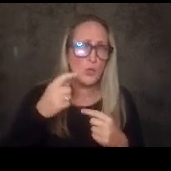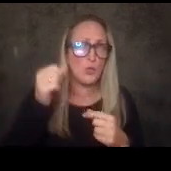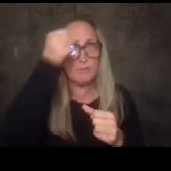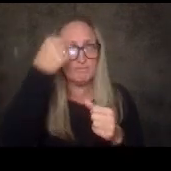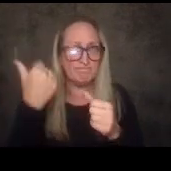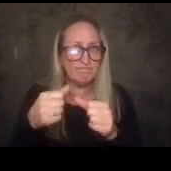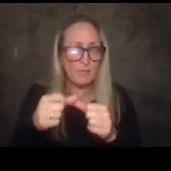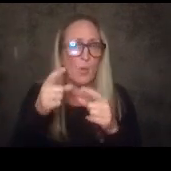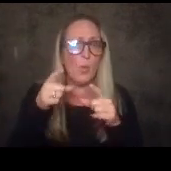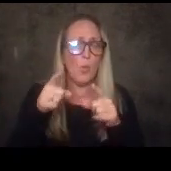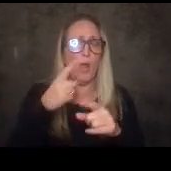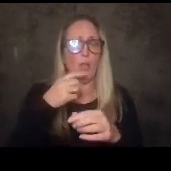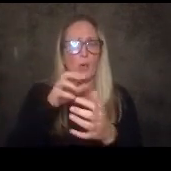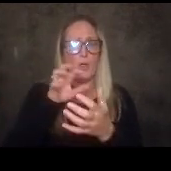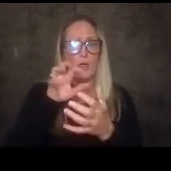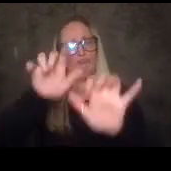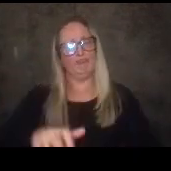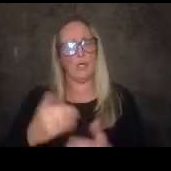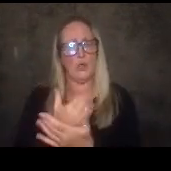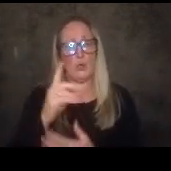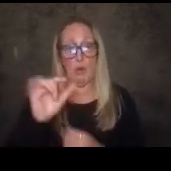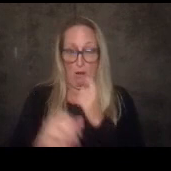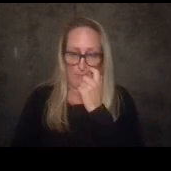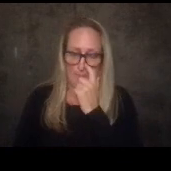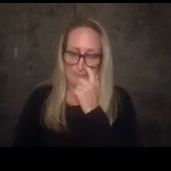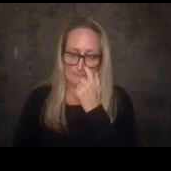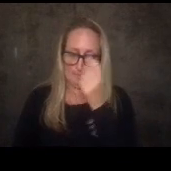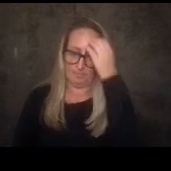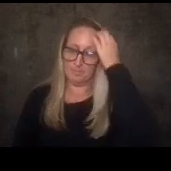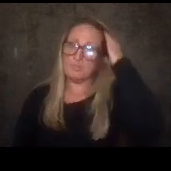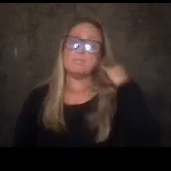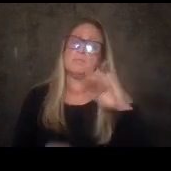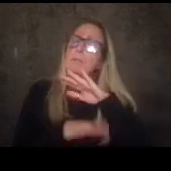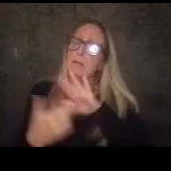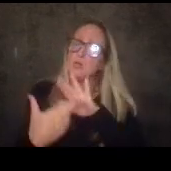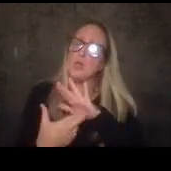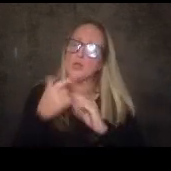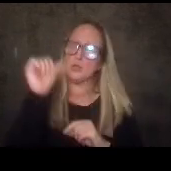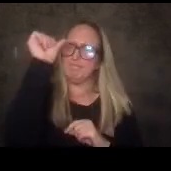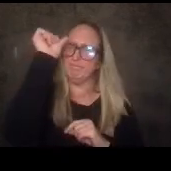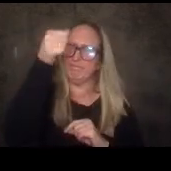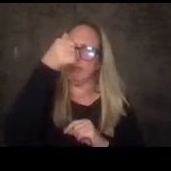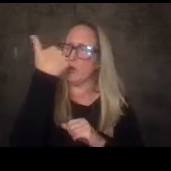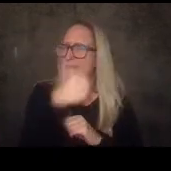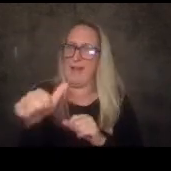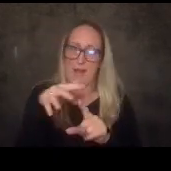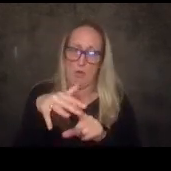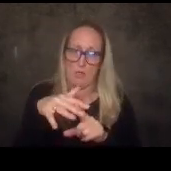should keep in mind when we're creating documents. So there's some basic rules that you should keep in mind for any